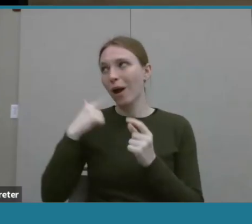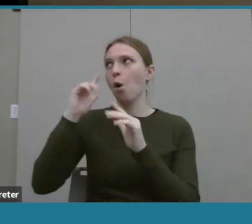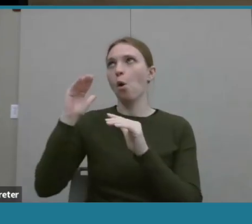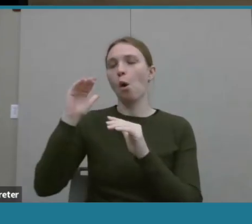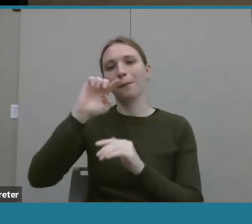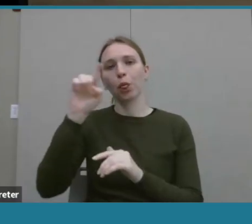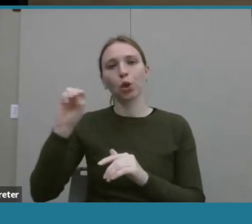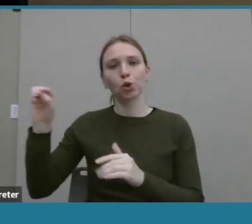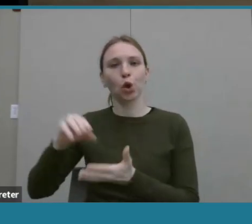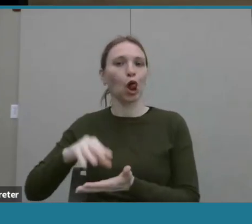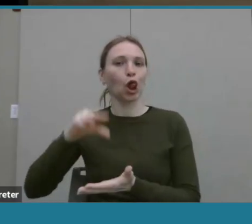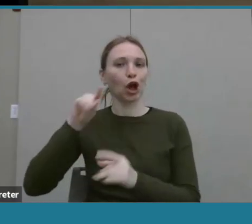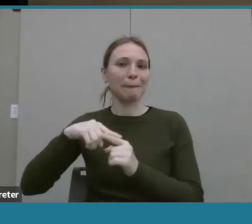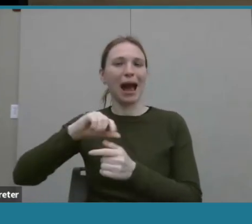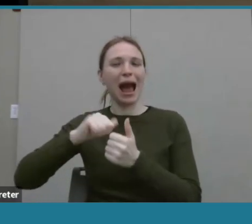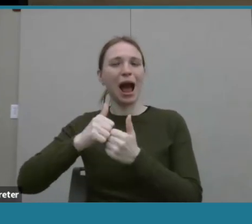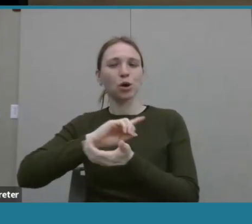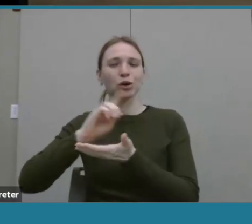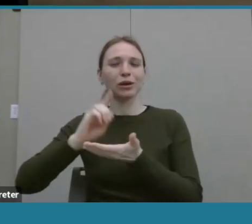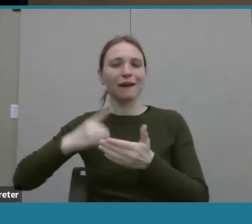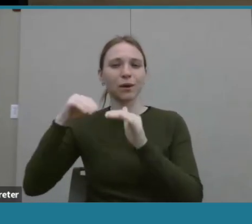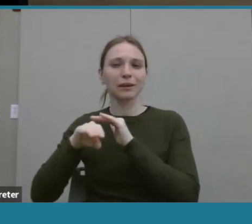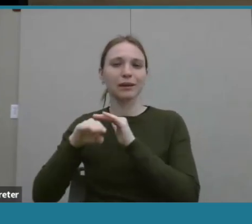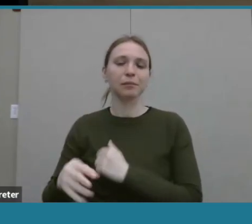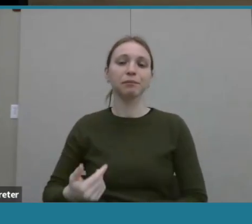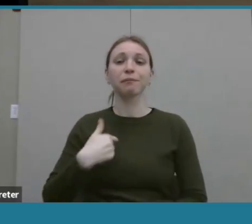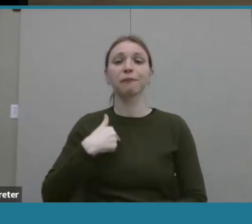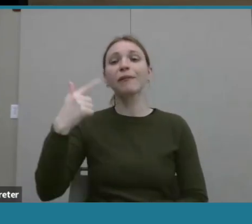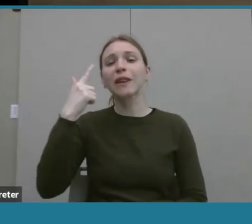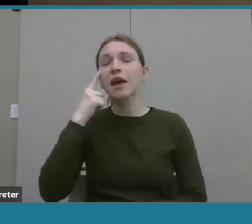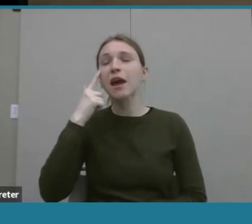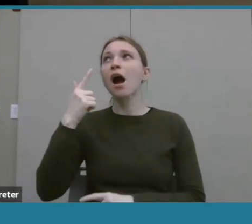The different ways accessibility can be provided, and I know Bill alluded to it already.